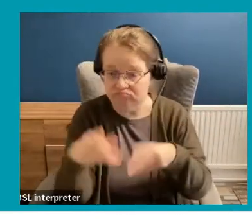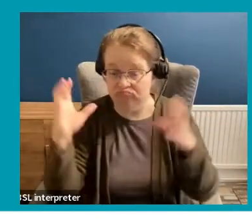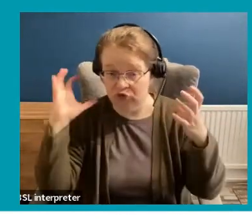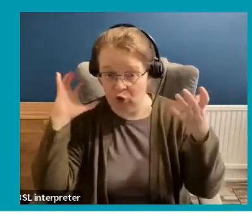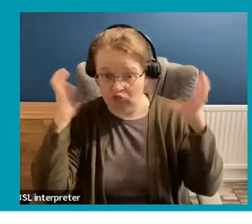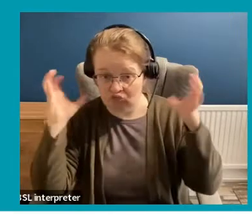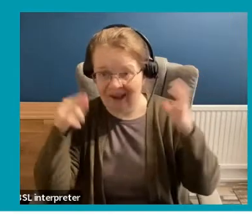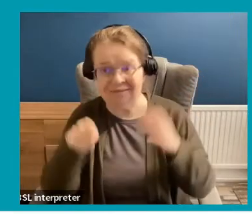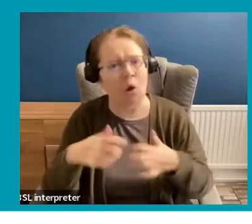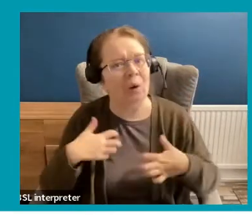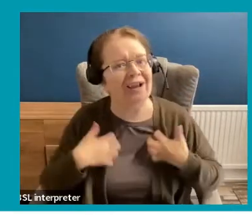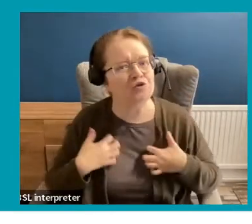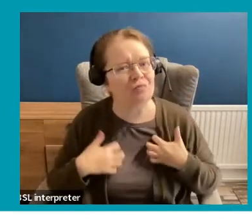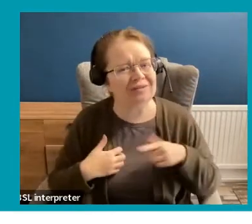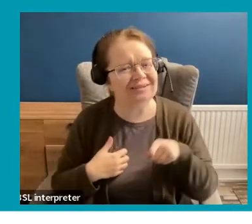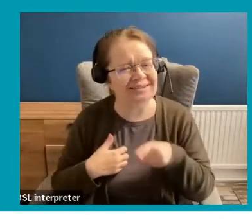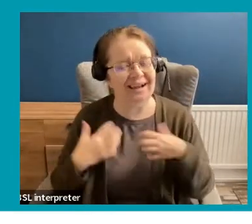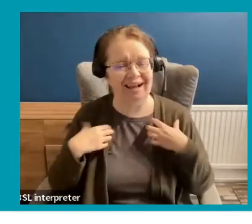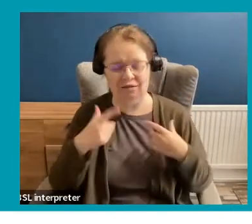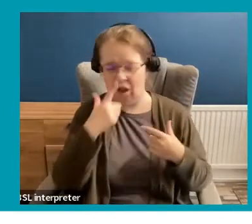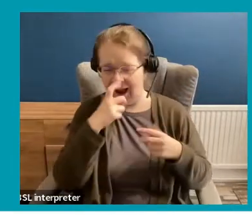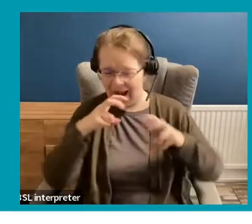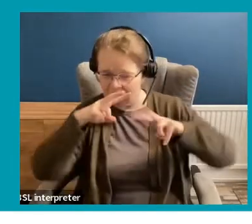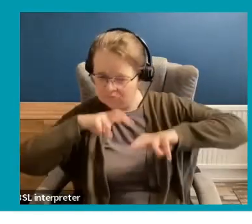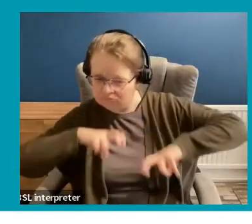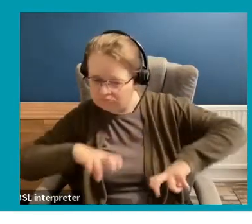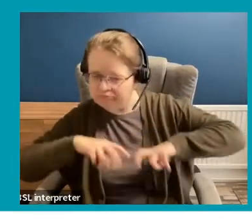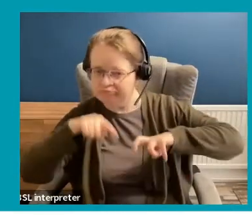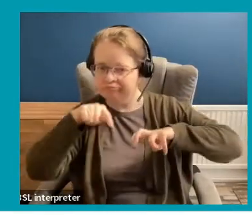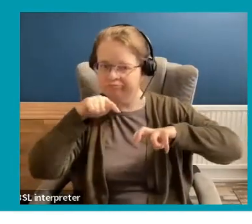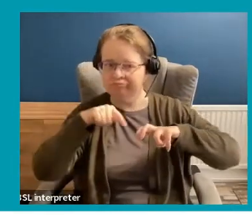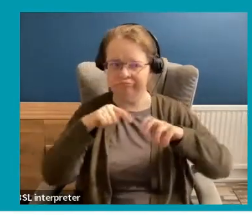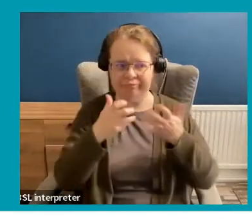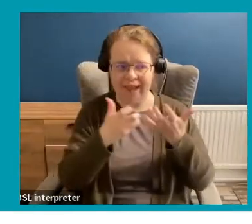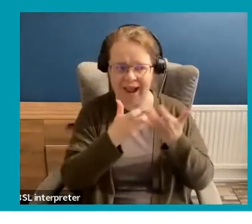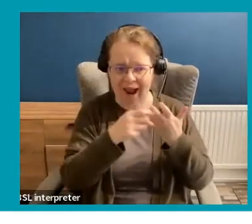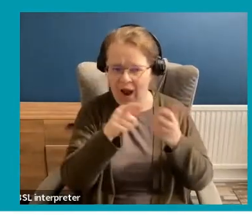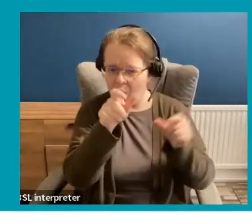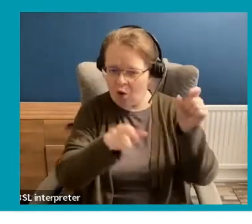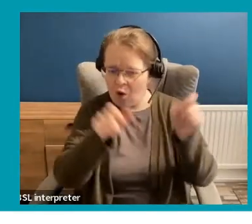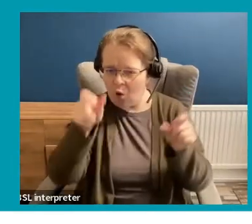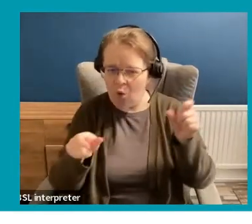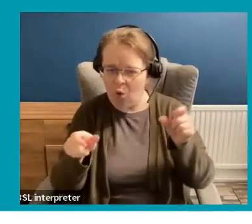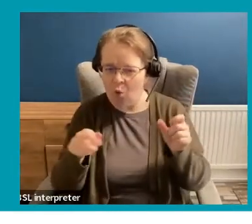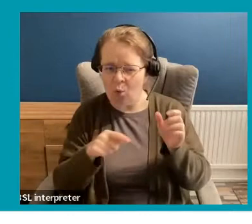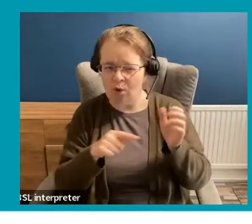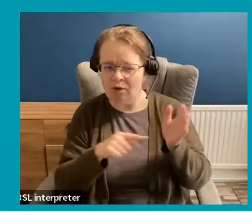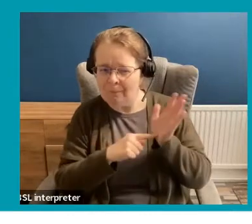interesting because I can look at how people were portrayed on the radio.